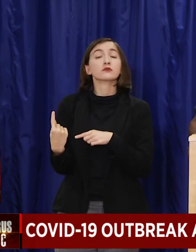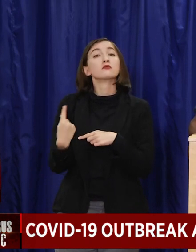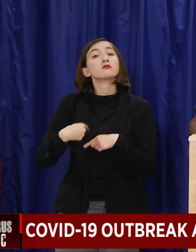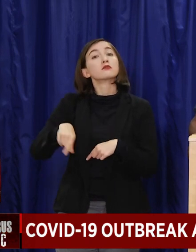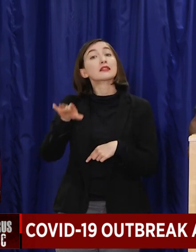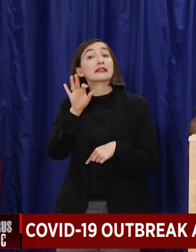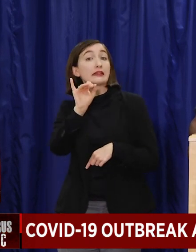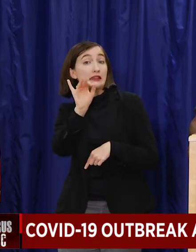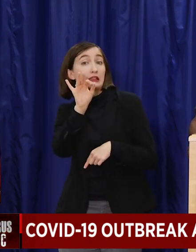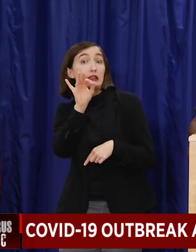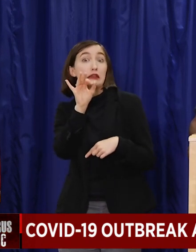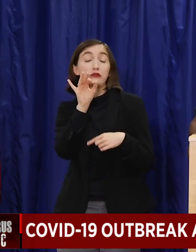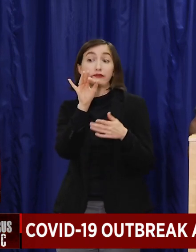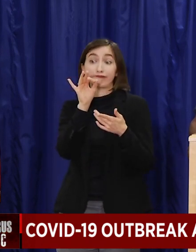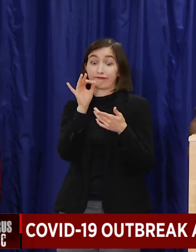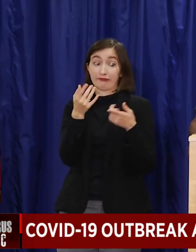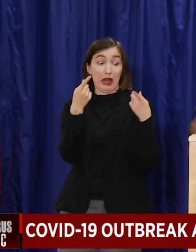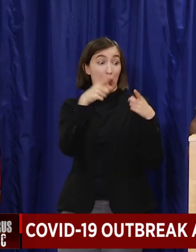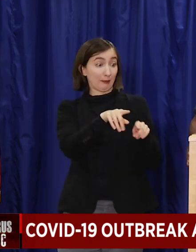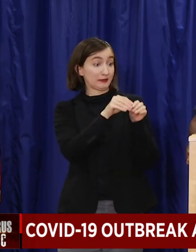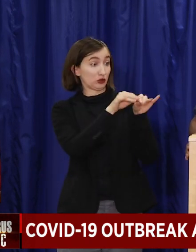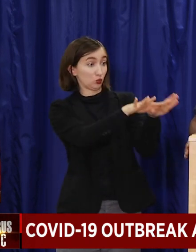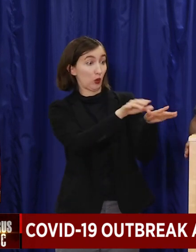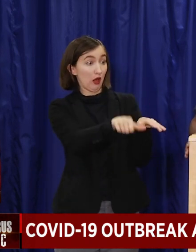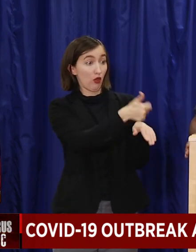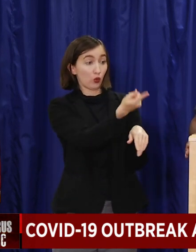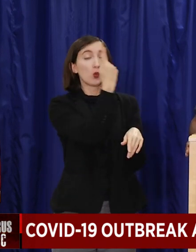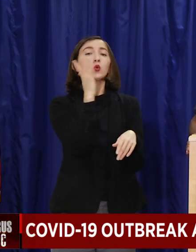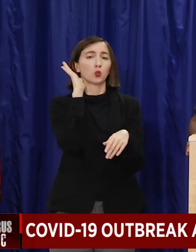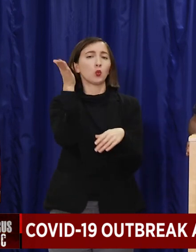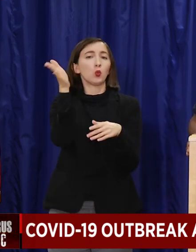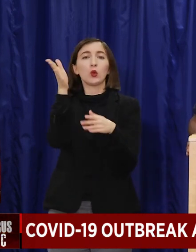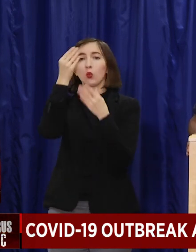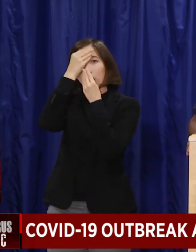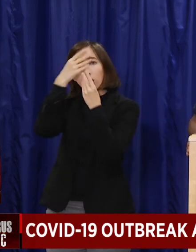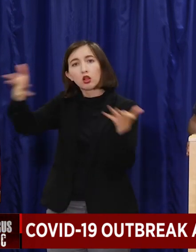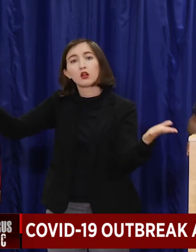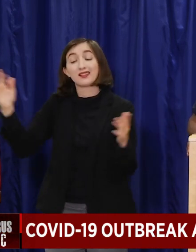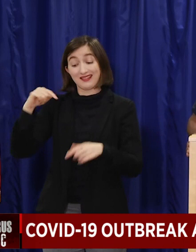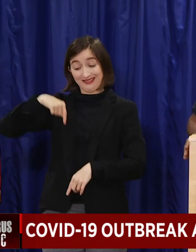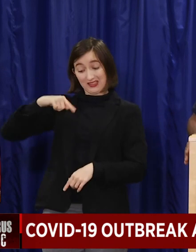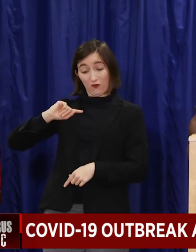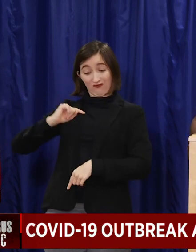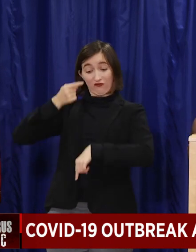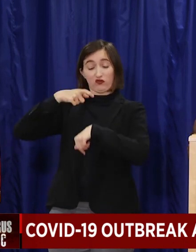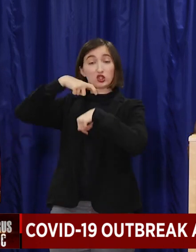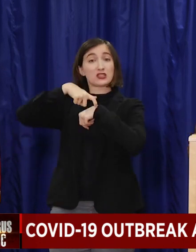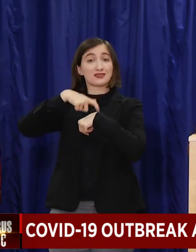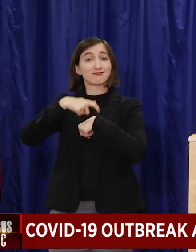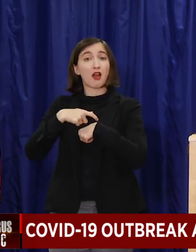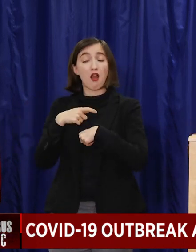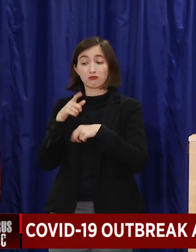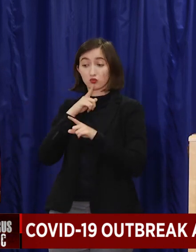WHAT NEW YORKERS ARE DOING TO THANK THEIR HEALTH CARE >> DAVID SEARS: WE WANT TO GET THANK THEIR HEALTH CARE >> DAVID SEARS: WE WANT TO GET YOU TO SOME LATE BREAKING NEWS, WE WANT TO GET YOU TO SOME LATE BREAKING NEWS, A SAN ANTONIO FIRE DEPARTMENT YOU TO SOME LATE BREAKING NEWS, A SAN ANTONIO FIRE DEPARTMENT HAVING A PRESS CONFERENCE AT A SAN ANTONIO FIRE DEPARTMENT HAVING A PRESS CONFERENCE AT THE SAN ANTONIO EMERGENCY HAVING A PRESS CONFERENCE AT THE SAN ANTONIO EMERGENCY OPERATIONS CENTER. THE SAN ANTONIO EMERGENCY OPERATIONS CENTER. >> RIGHT NOW WE DON'T HAVE A